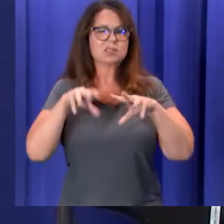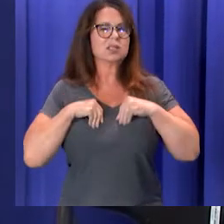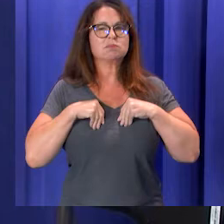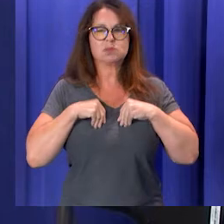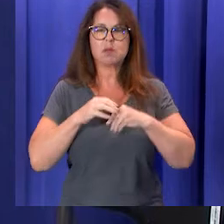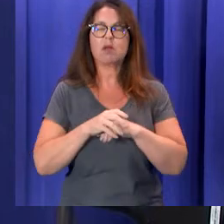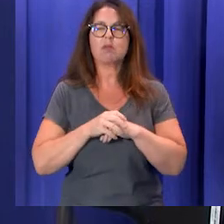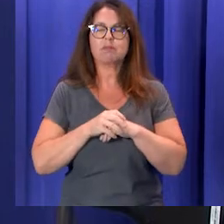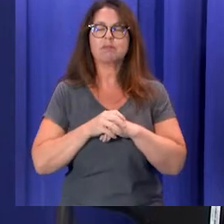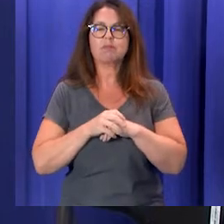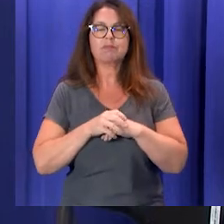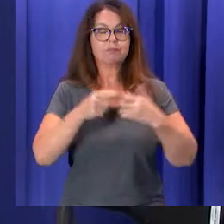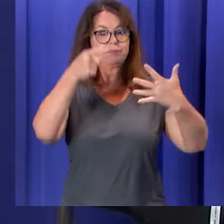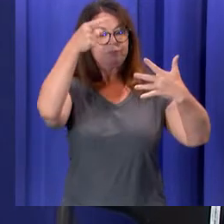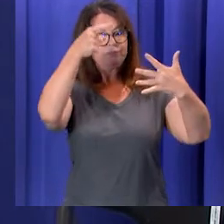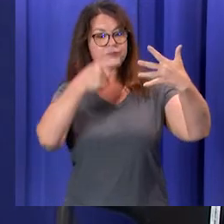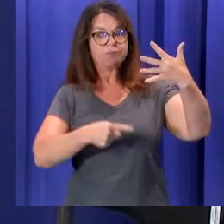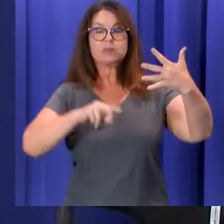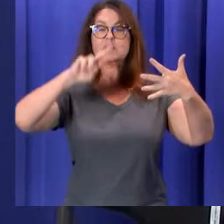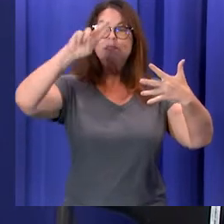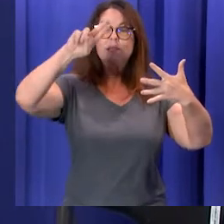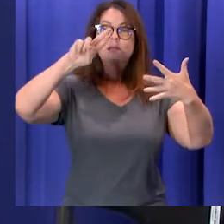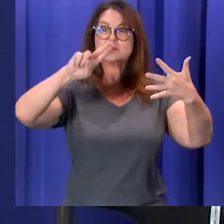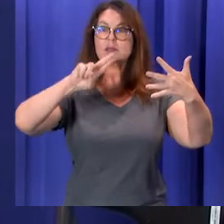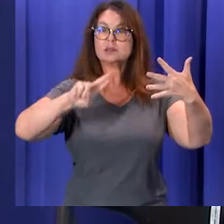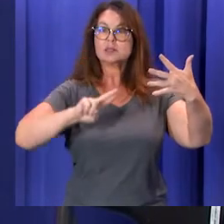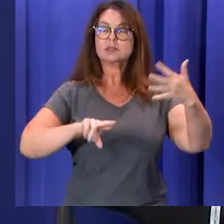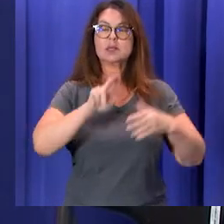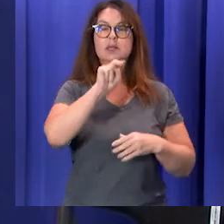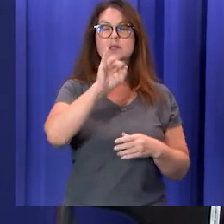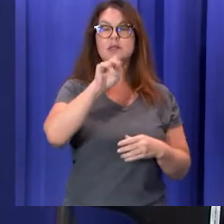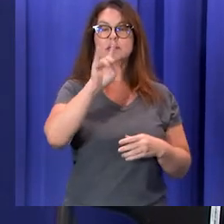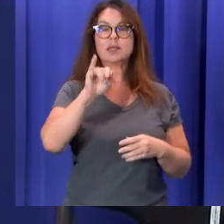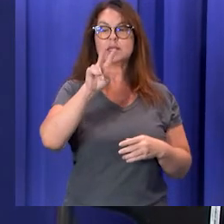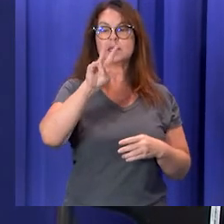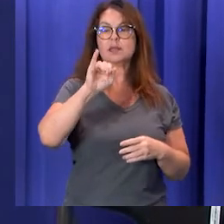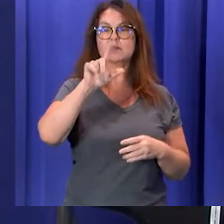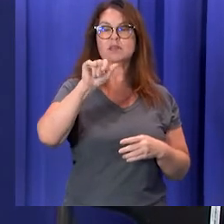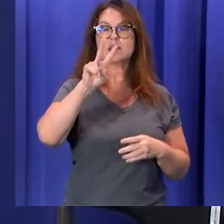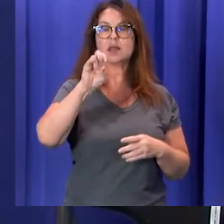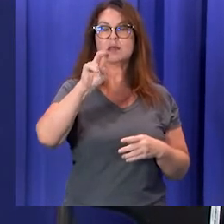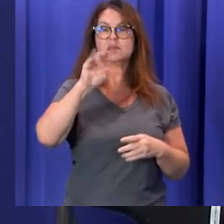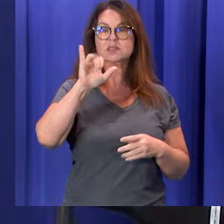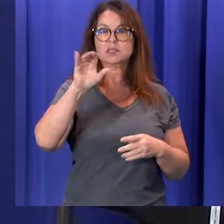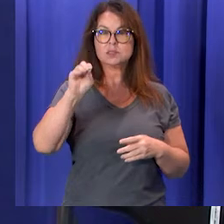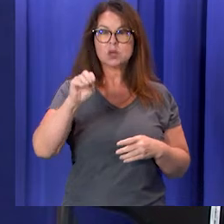Chair, Ramsey County; Trent Dilks, Vice Chair, Stearns County;